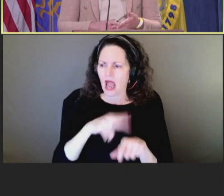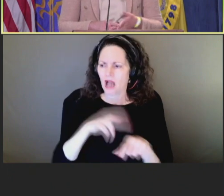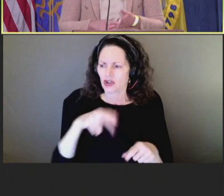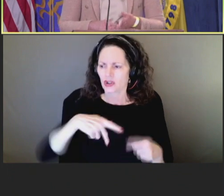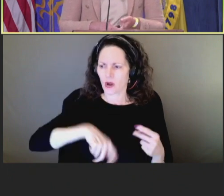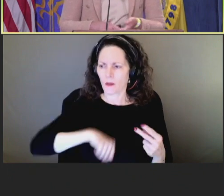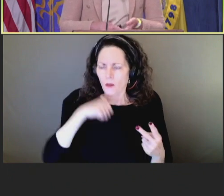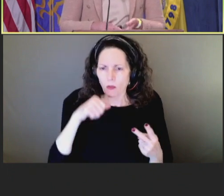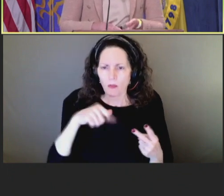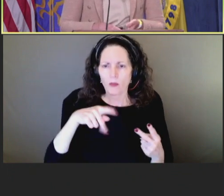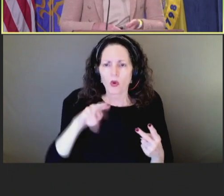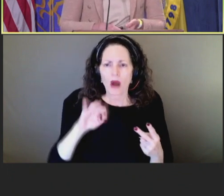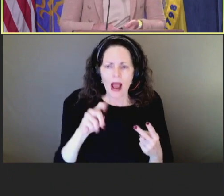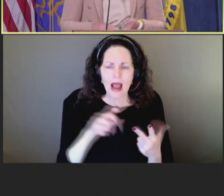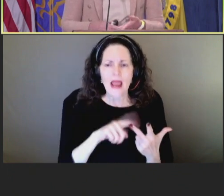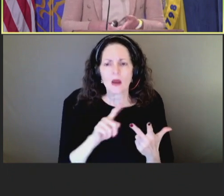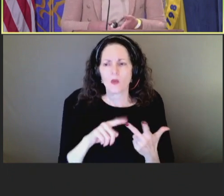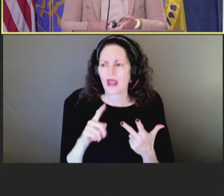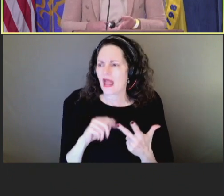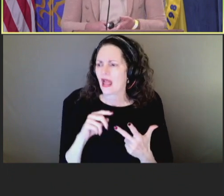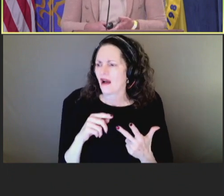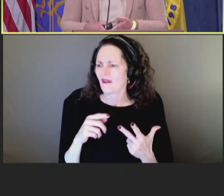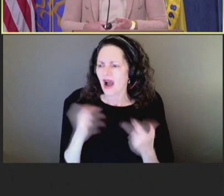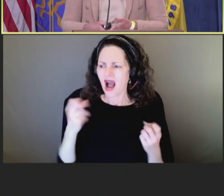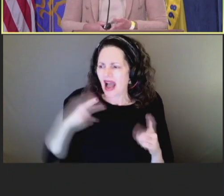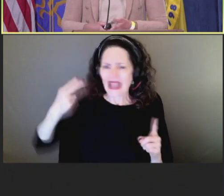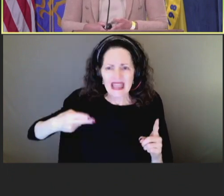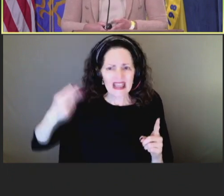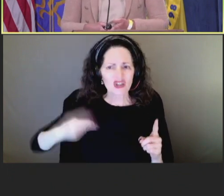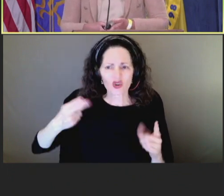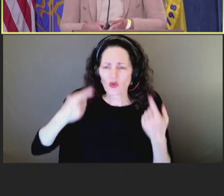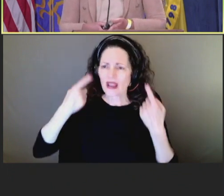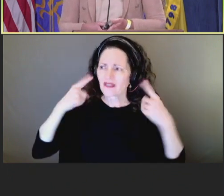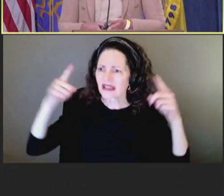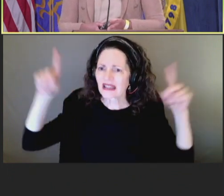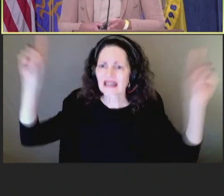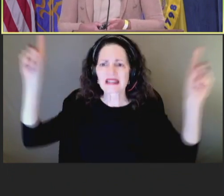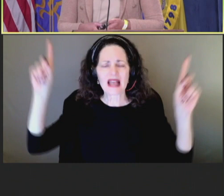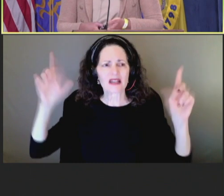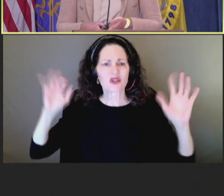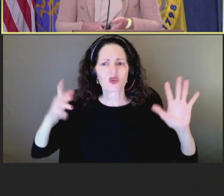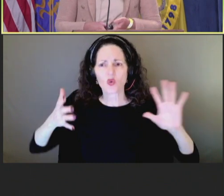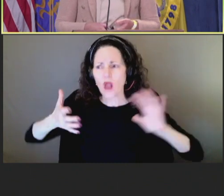strong industry with a history of success in these types of collaborations from the Space Race to